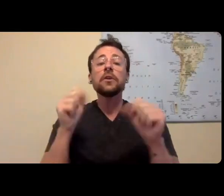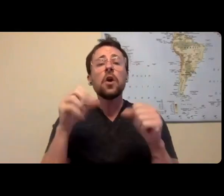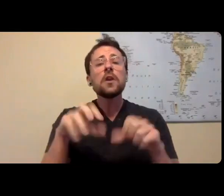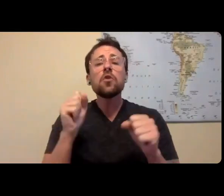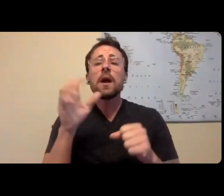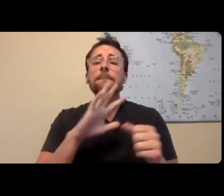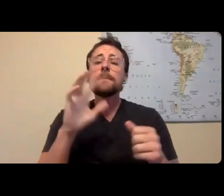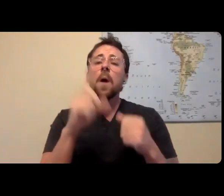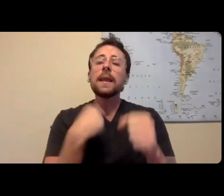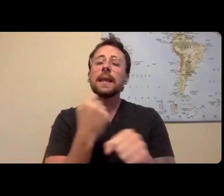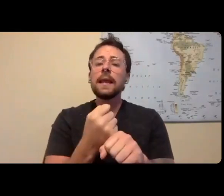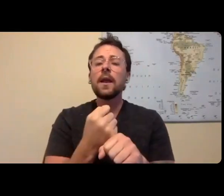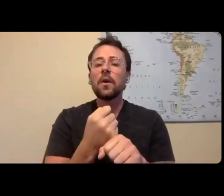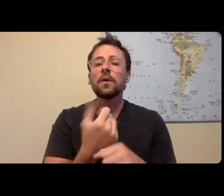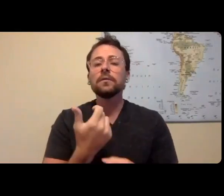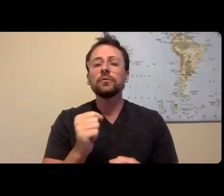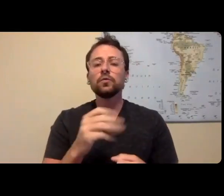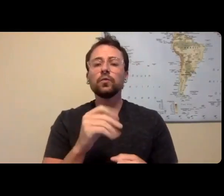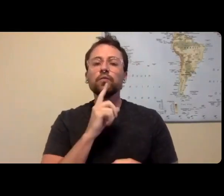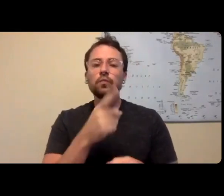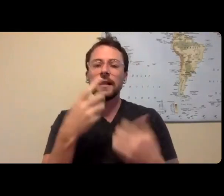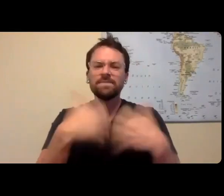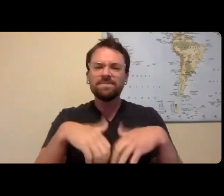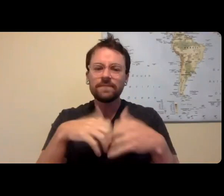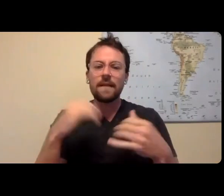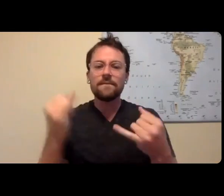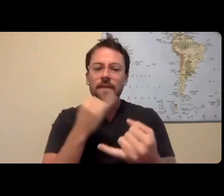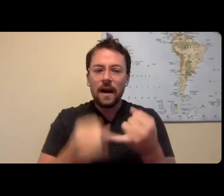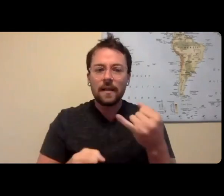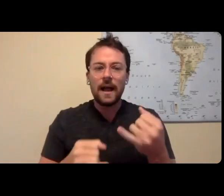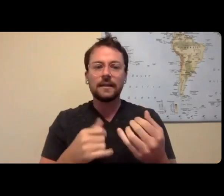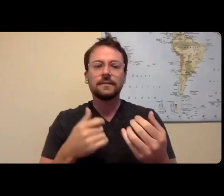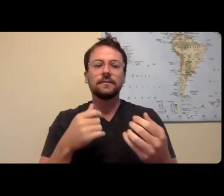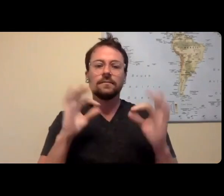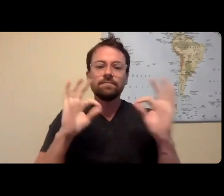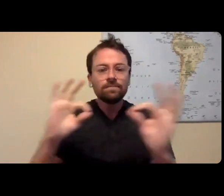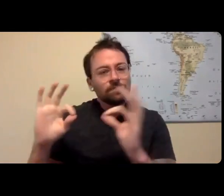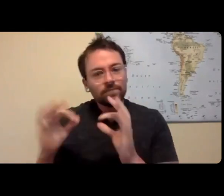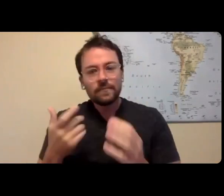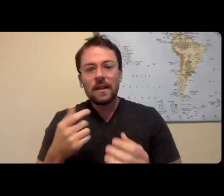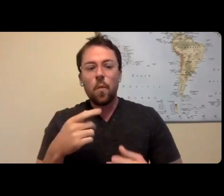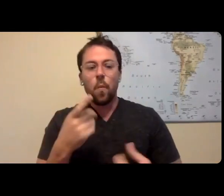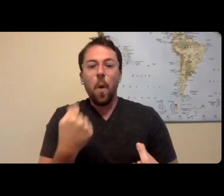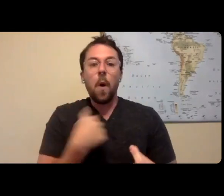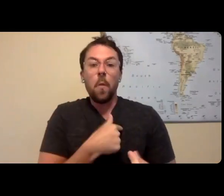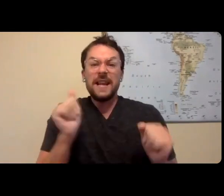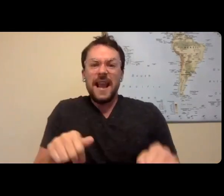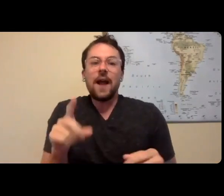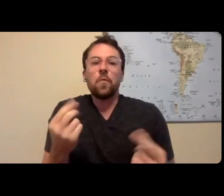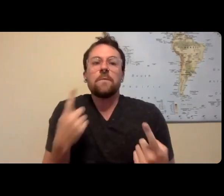So it took about a year for us to organize around this system, to finalize the way it